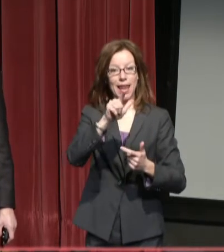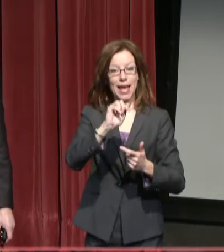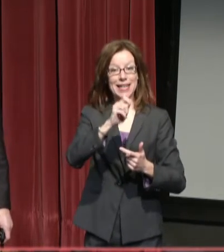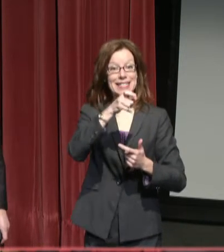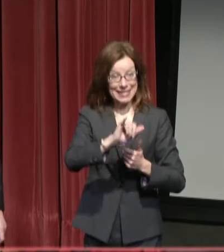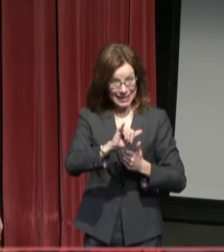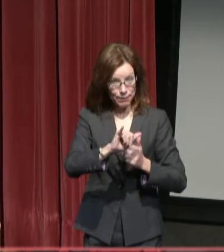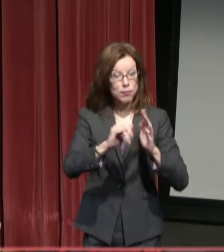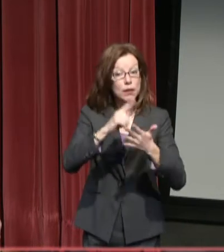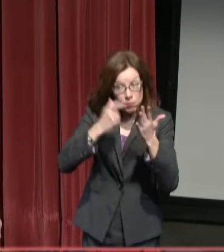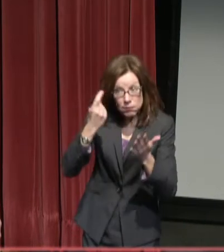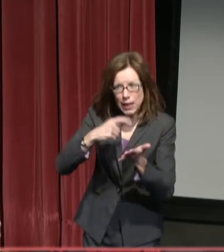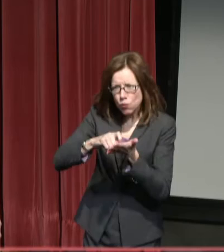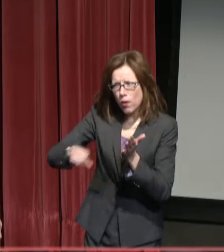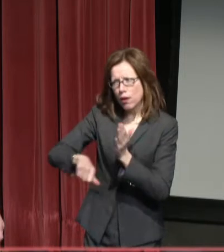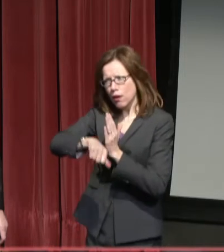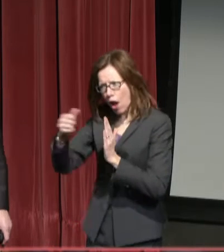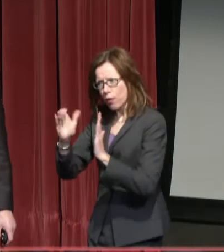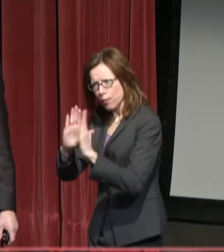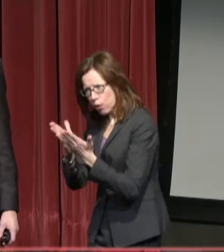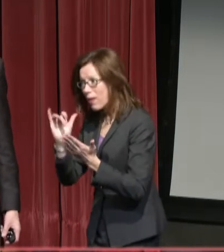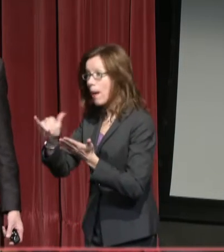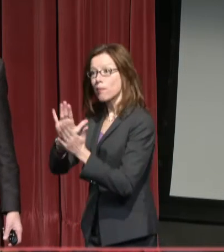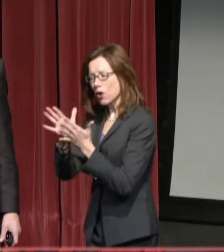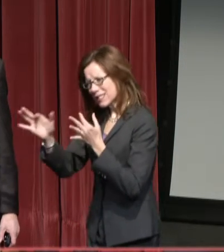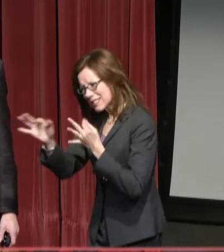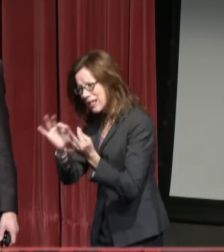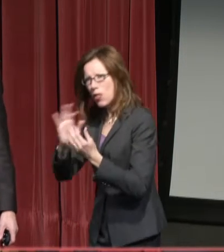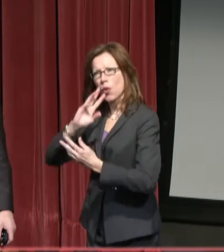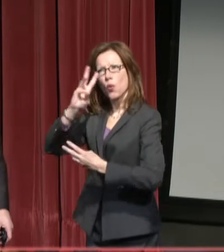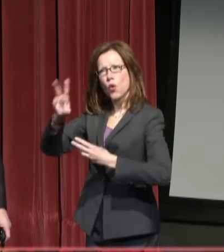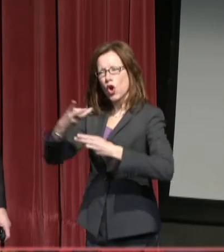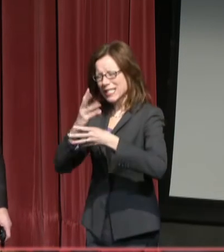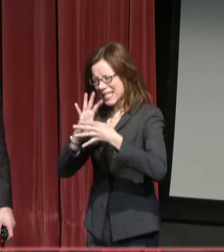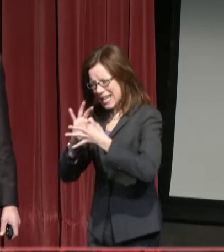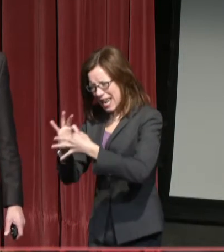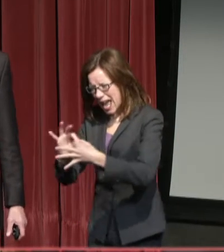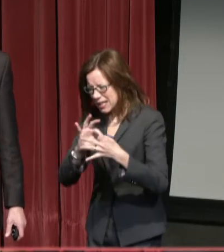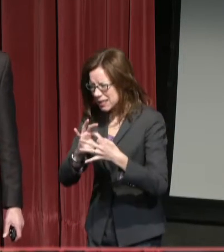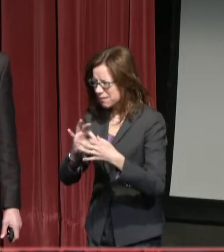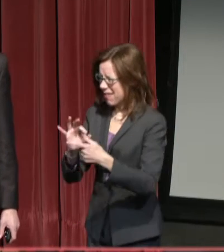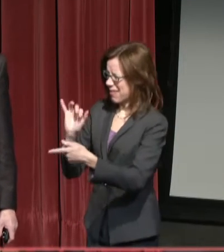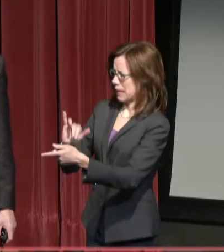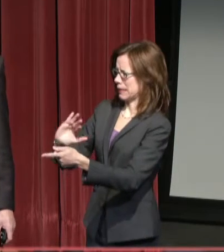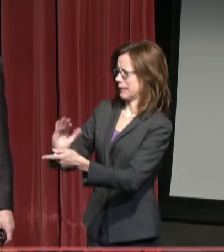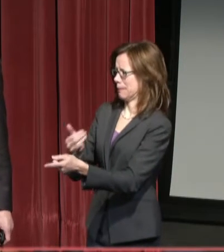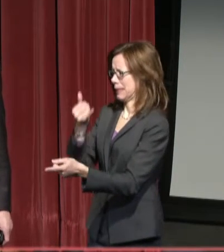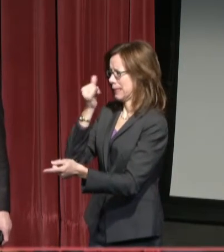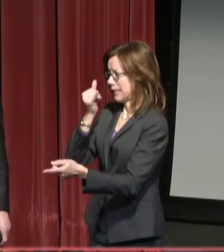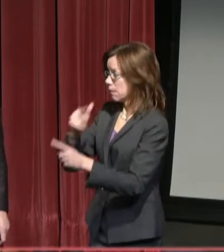Now, this might sound a bit silly and humorous, but actually in science we now talk about interdisciplinary research,